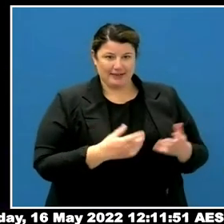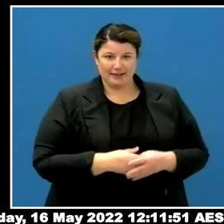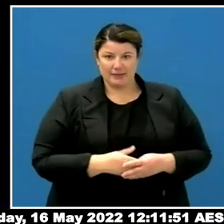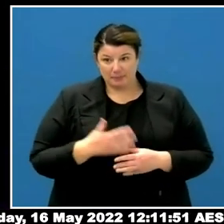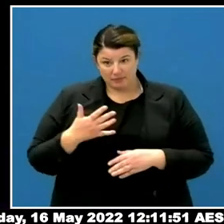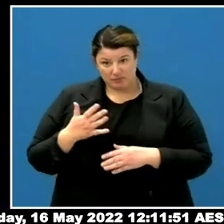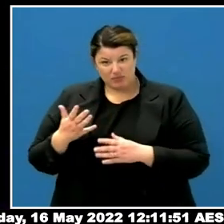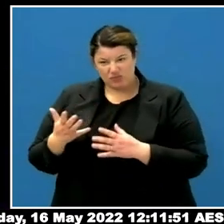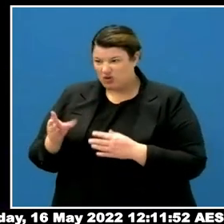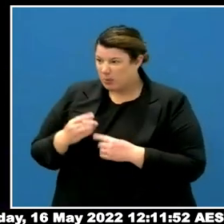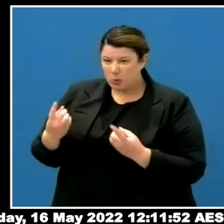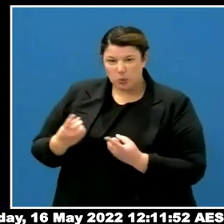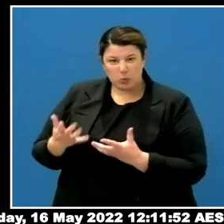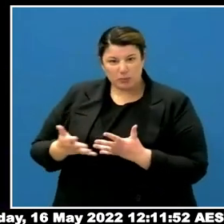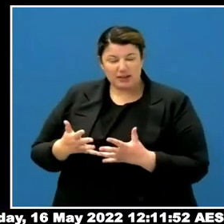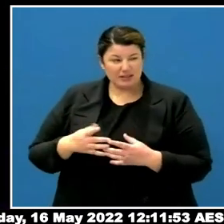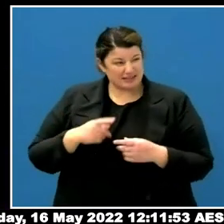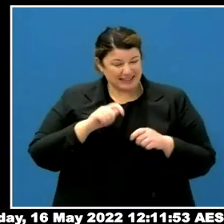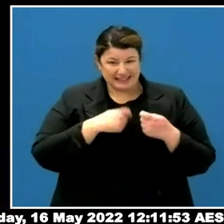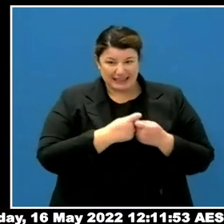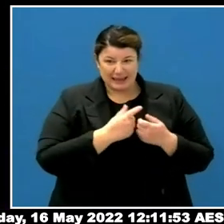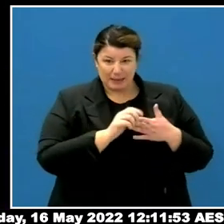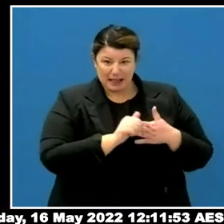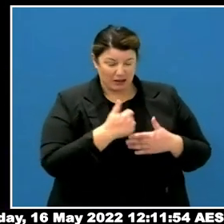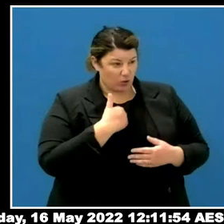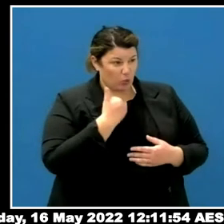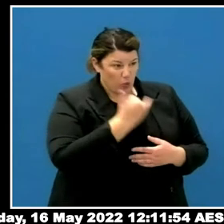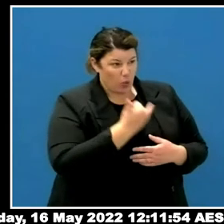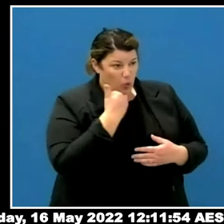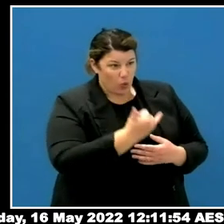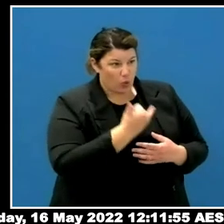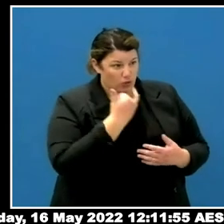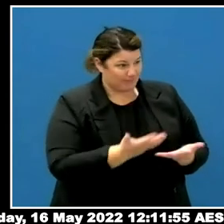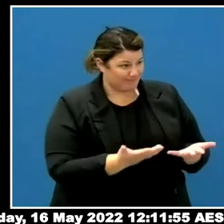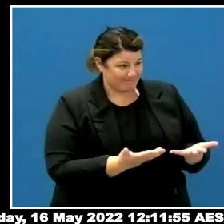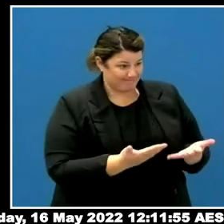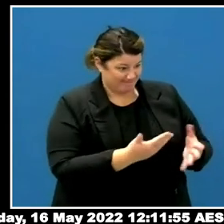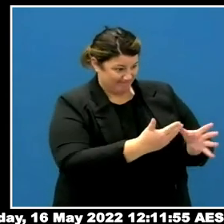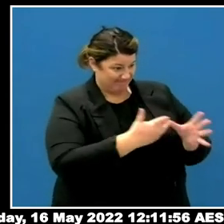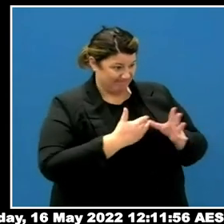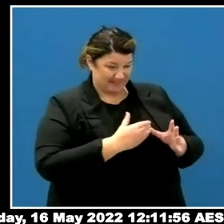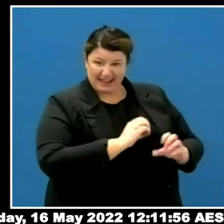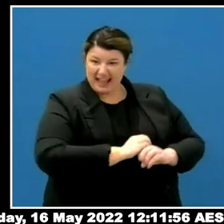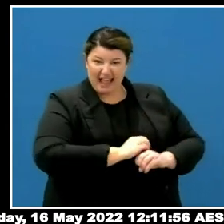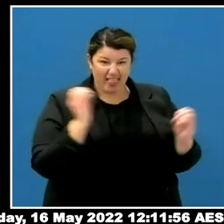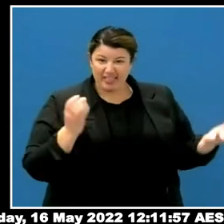You couldn't get - there was just no contact. They just - she just wouldn't answer the phone.